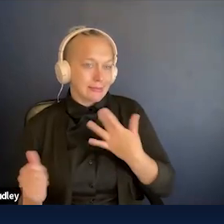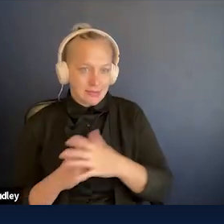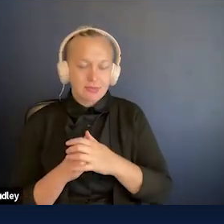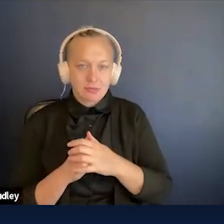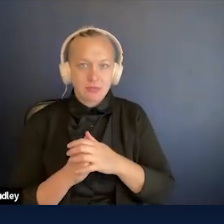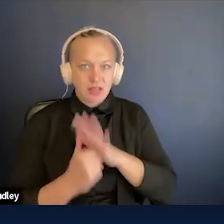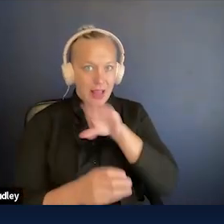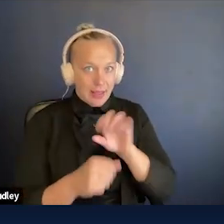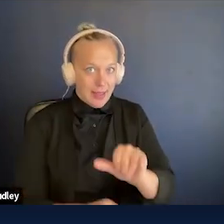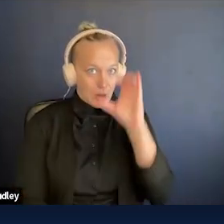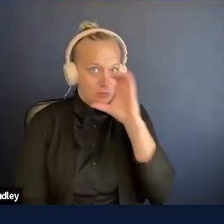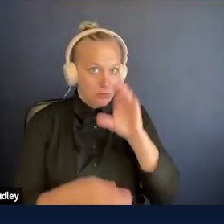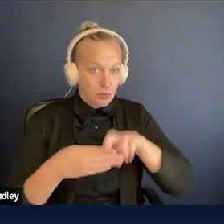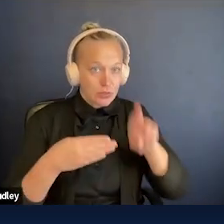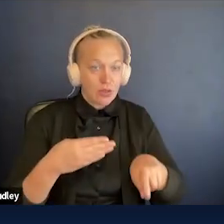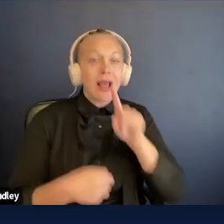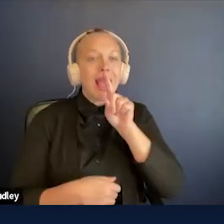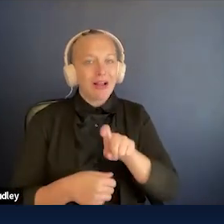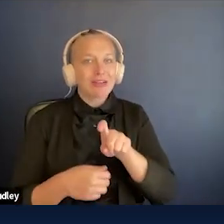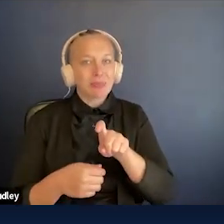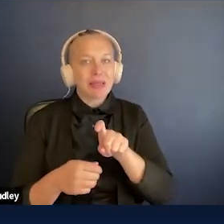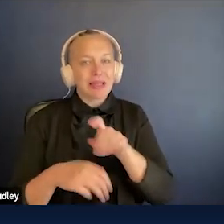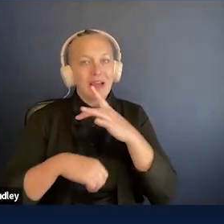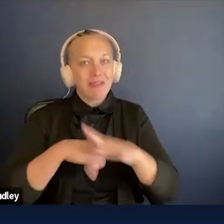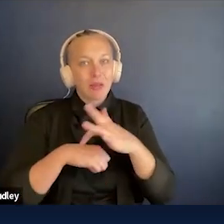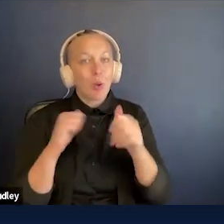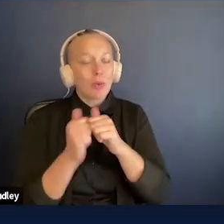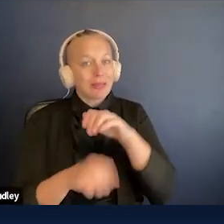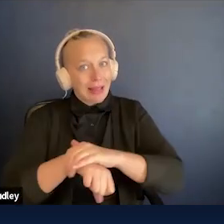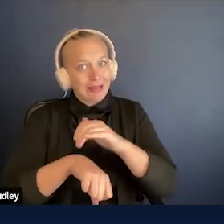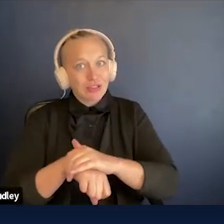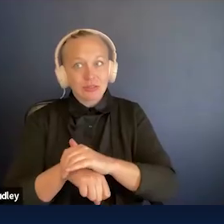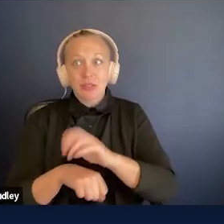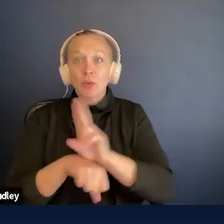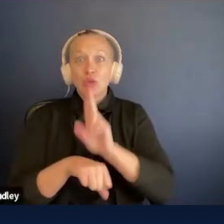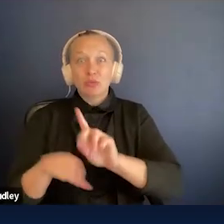And the articles has to be available in English, because we look at different countries, not just US.